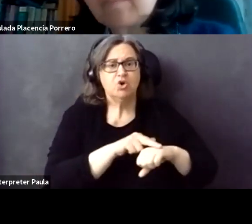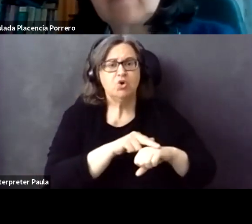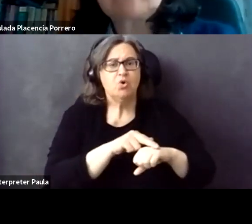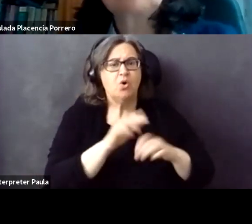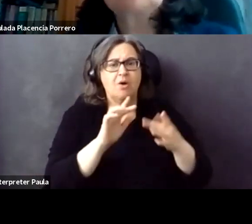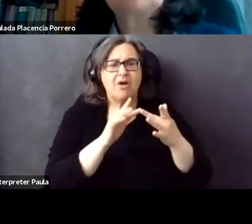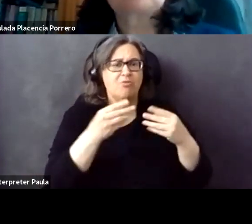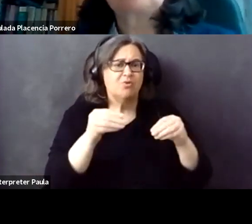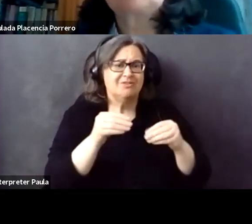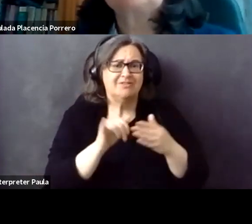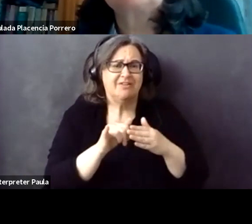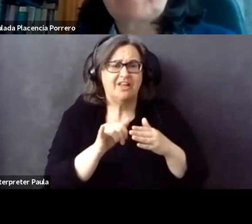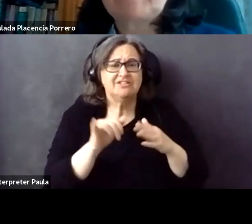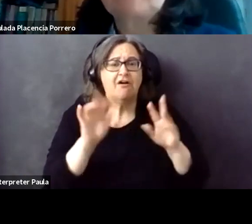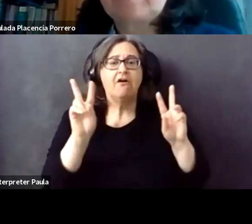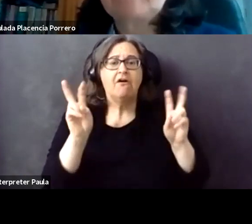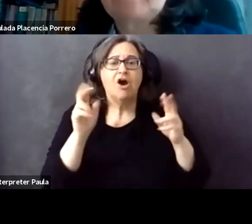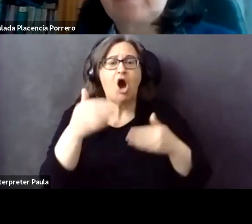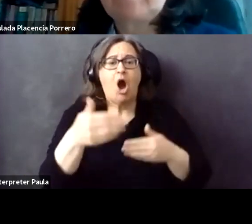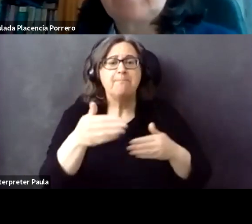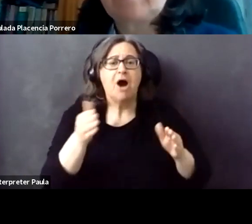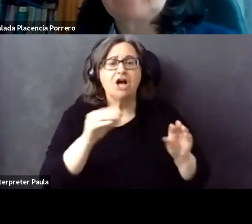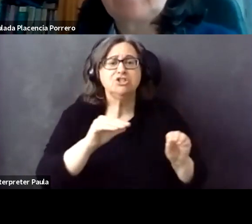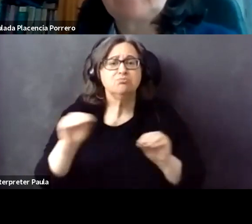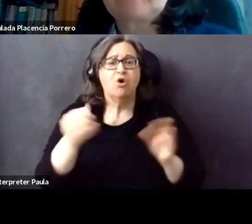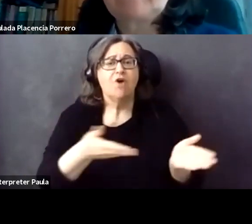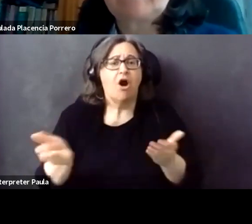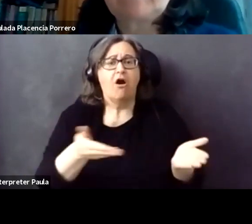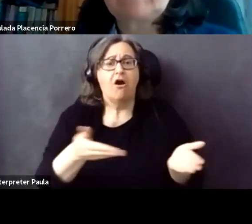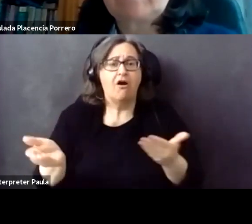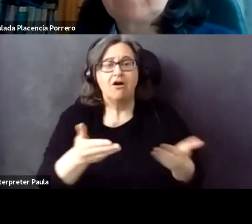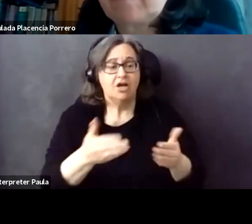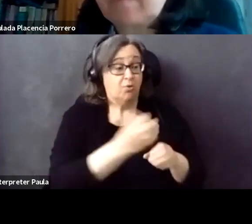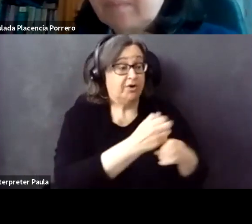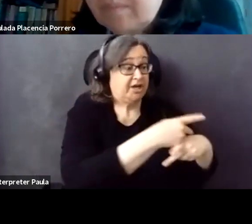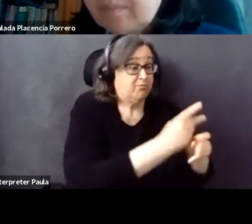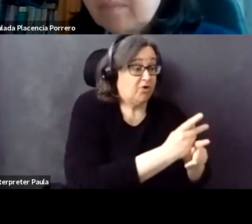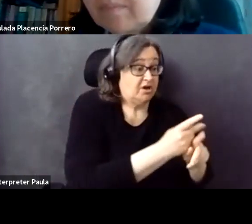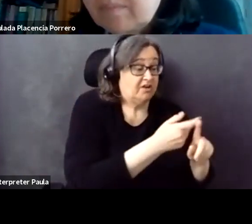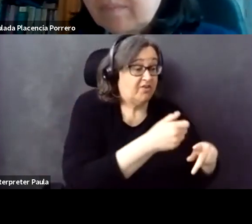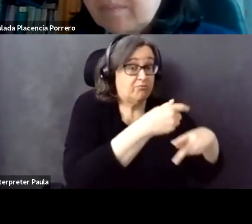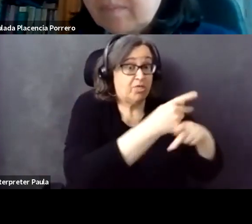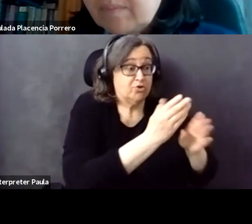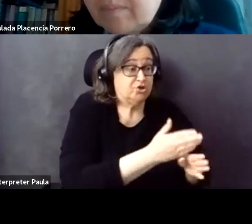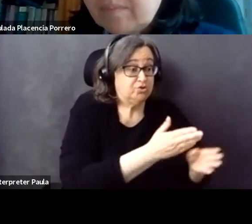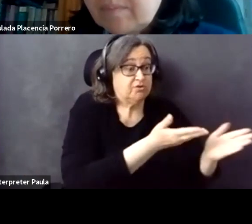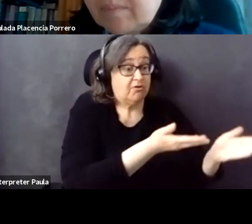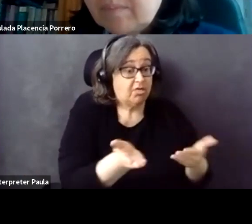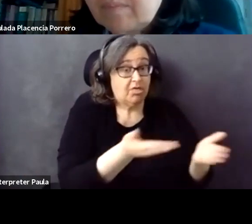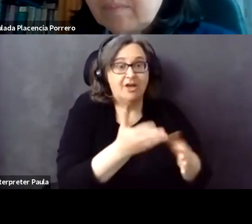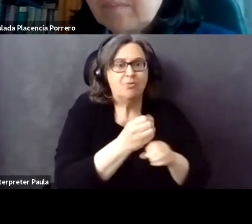. We have to do it with the whole chain. So when we look to E-commerce, normal web